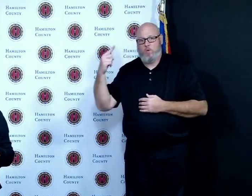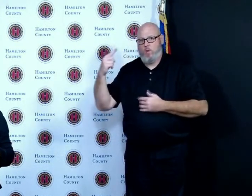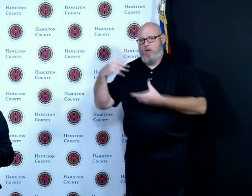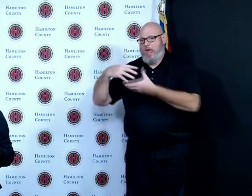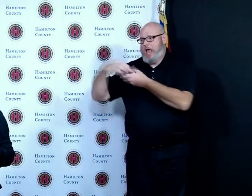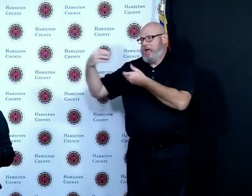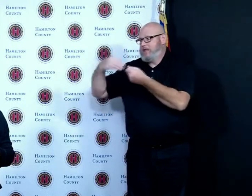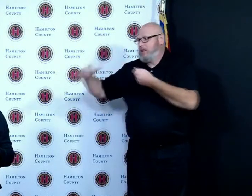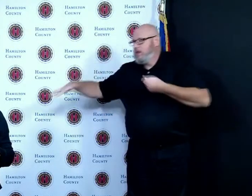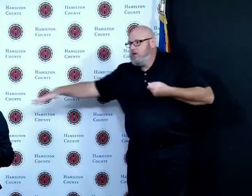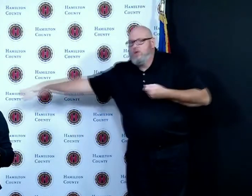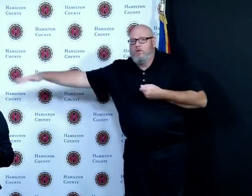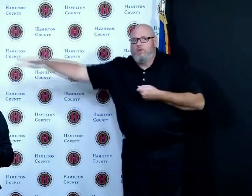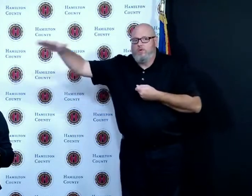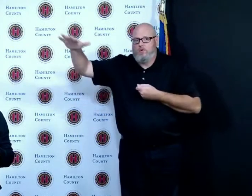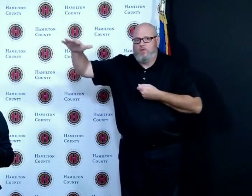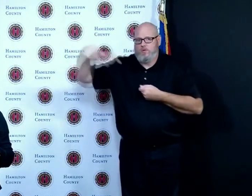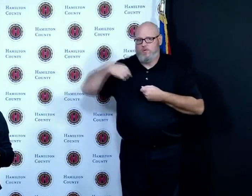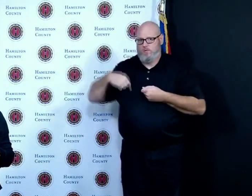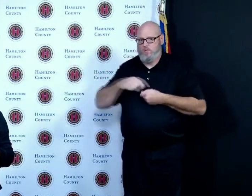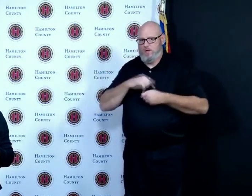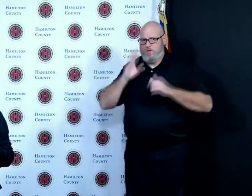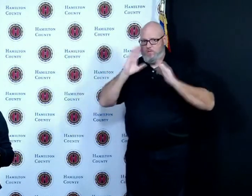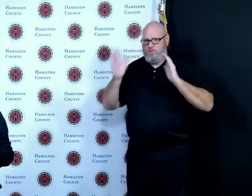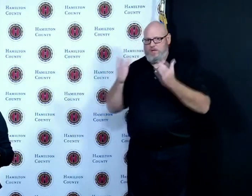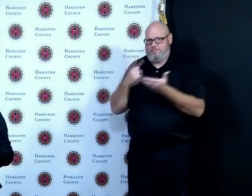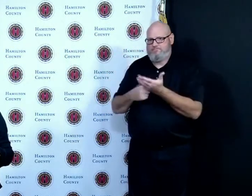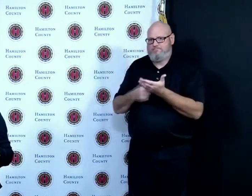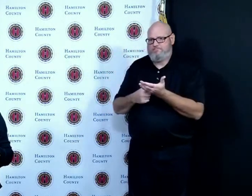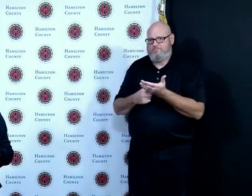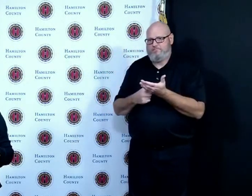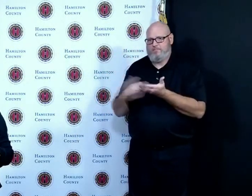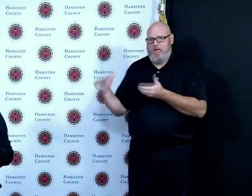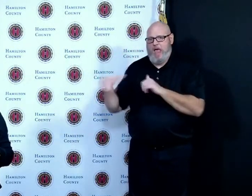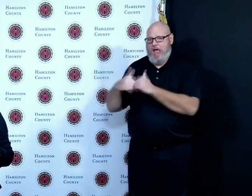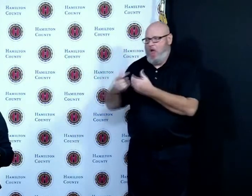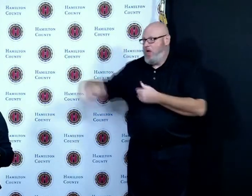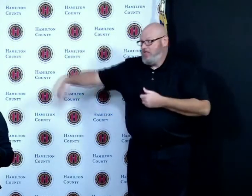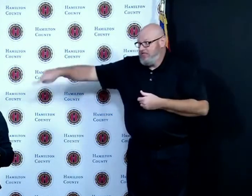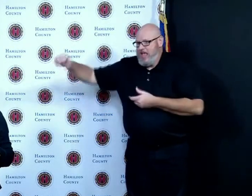vaccine and what this is doing is it's making sure that vaccine is actually out in the neighborhoods